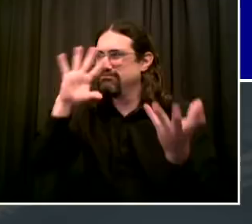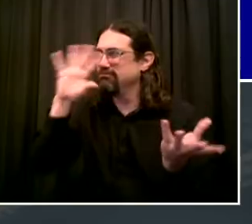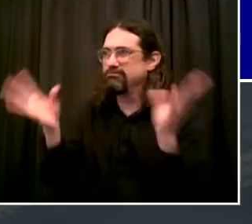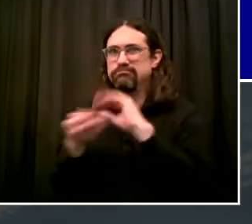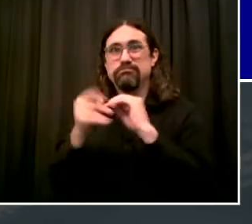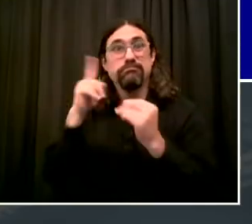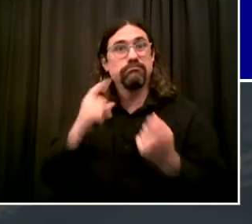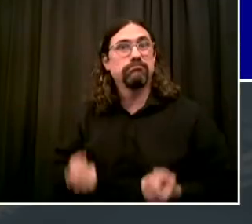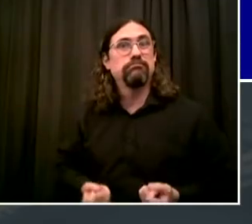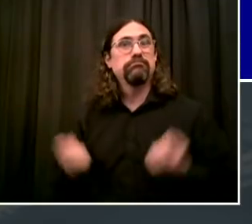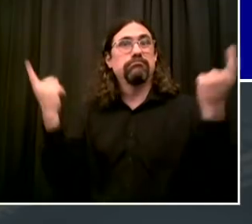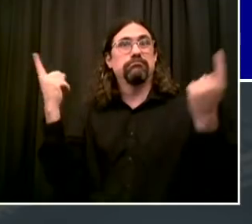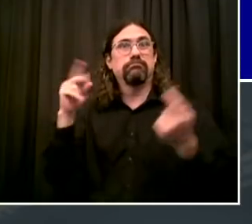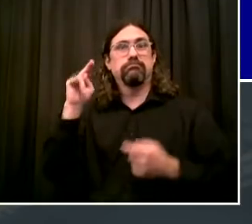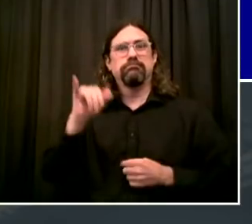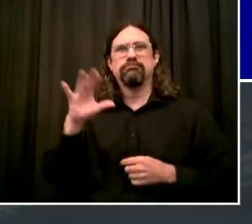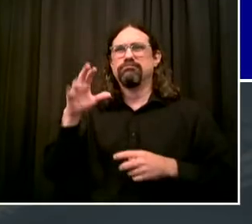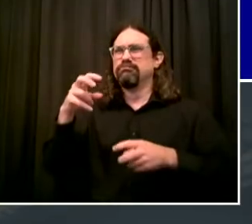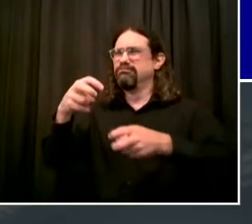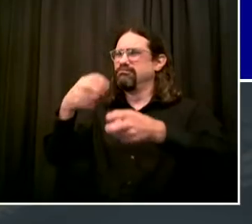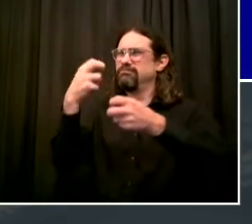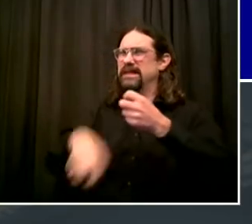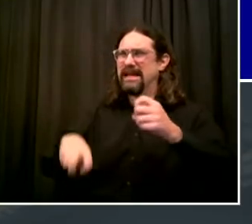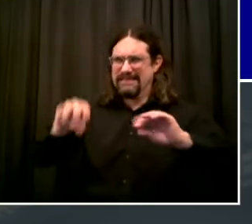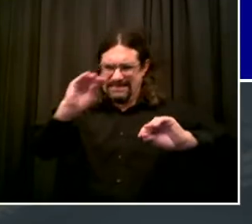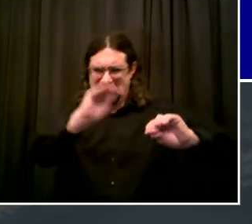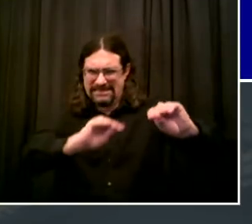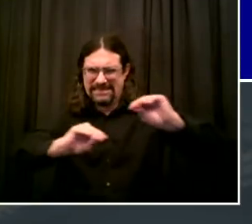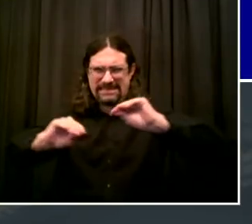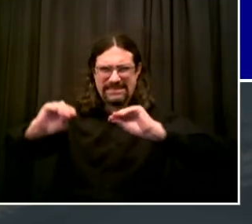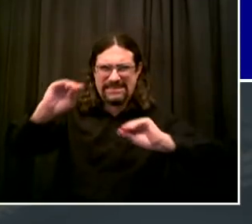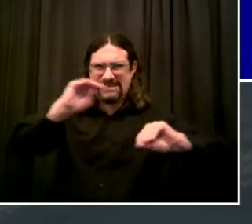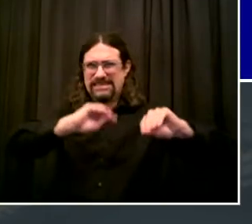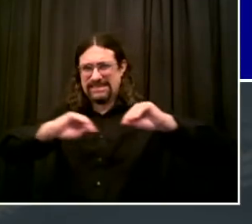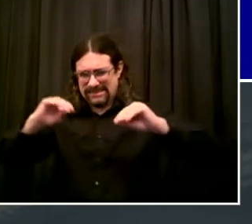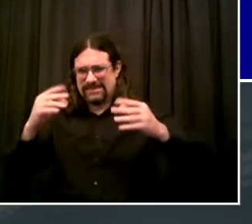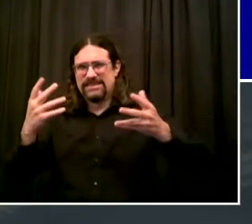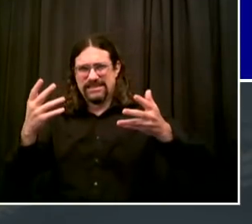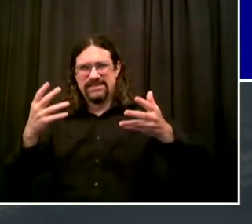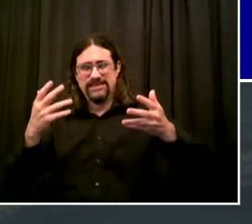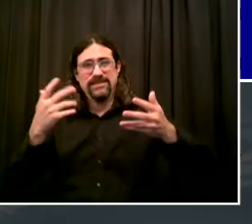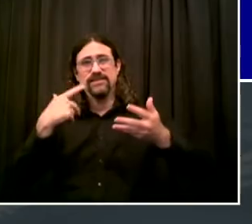THE TOUGHEST BUDGET THAT WE HAVE HAD TO DO AS AN